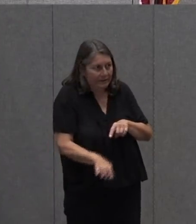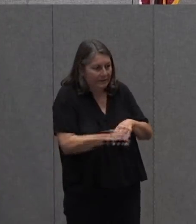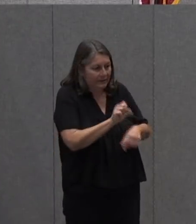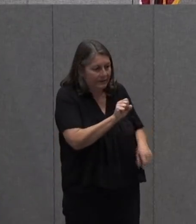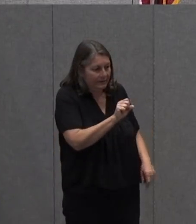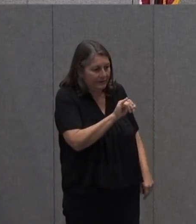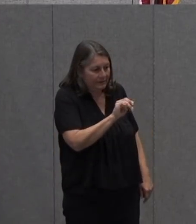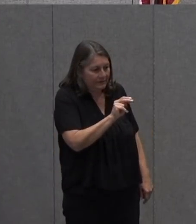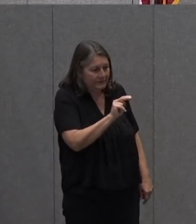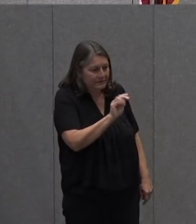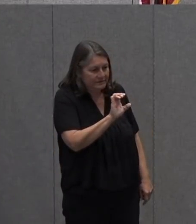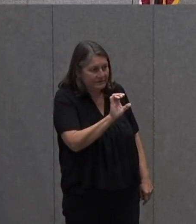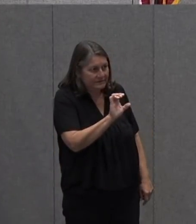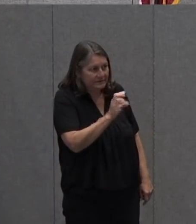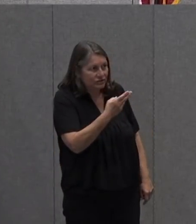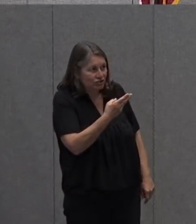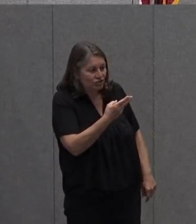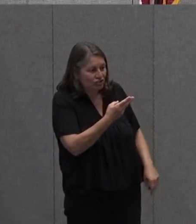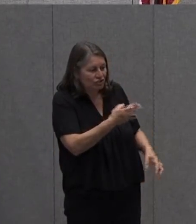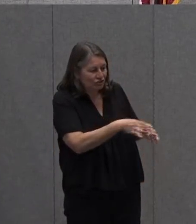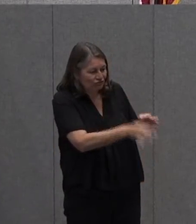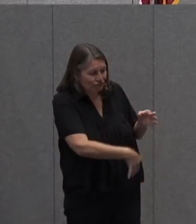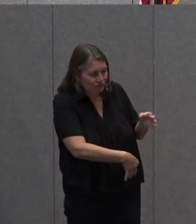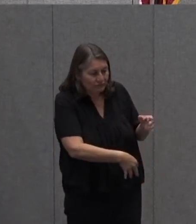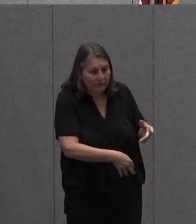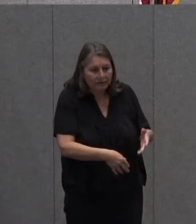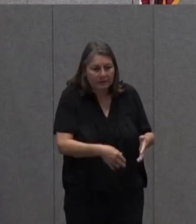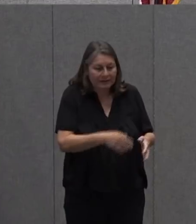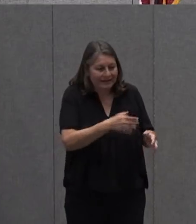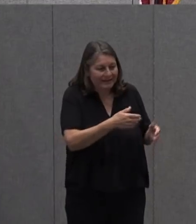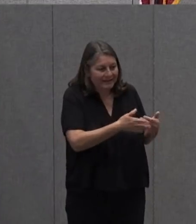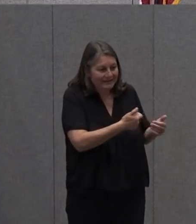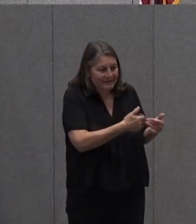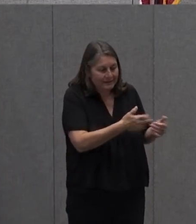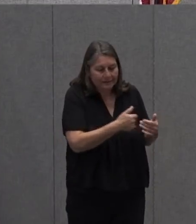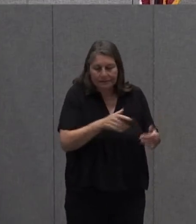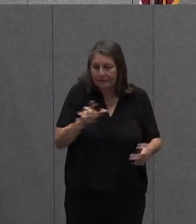Ah, it's at the end of the word, lunch. We're both hungry right now.